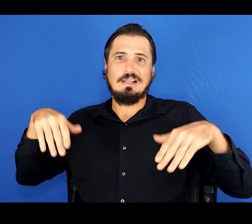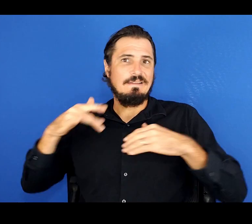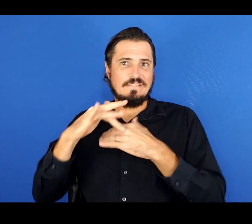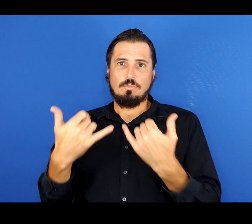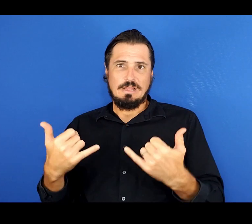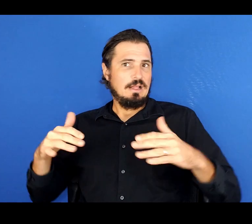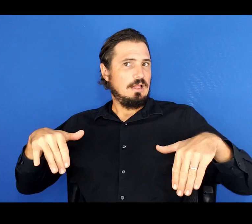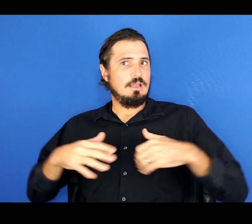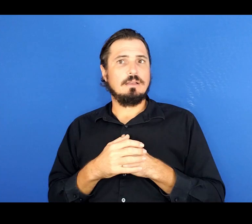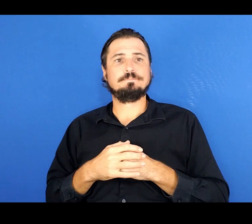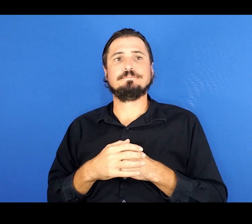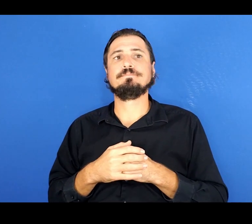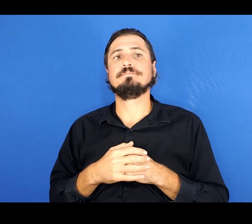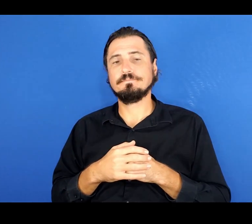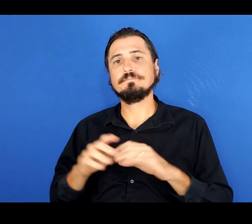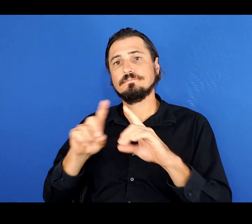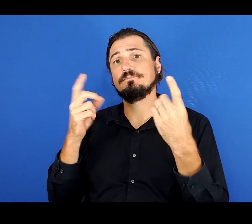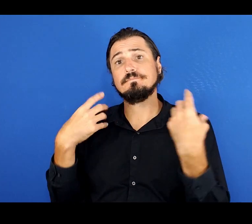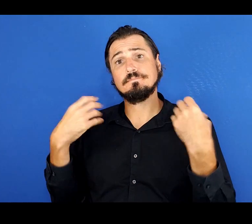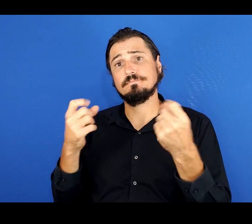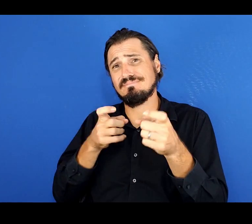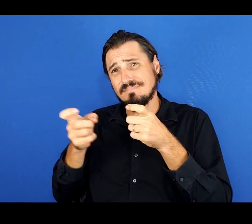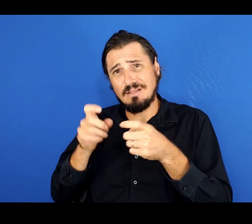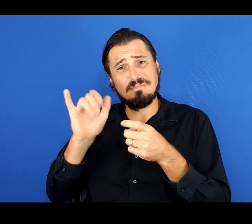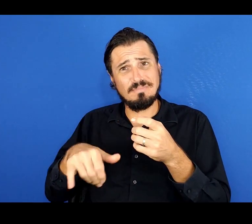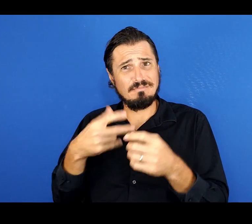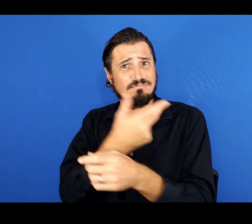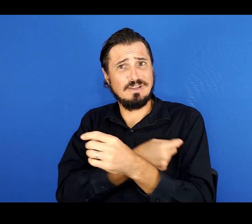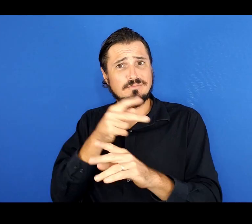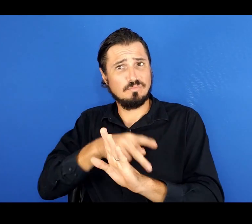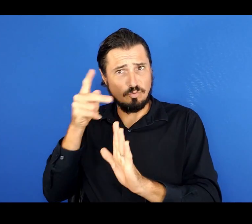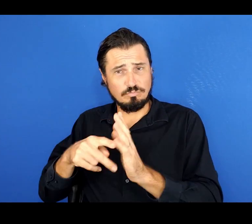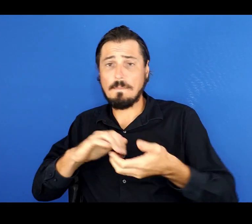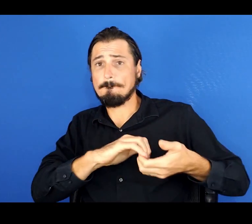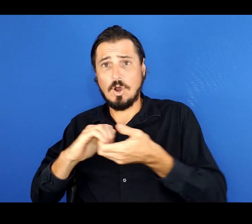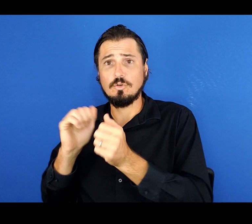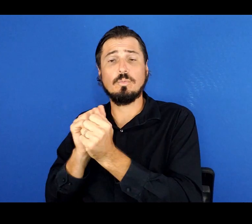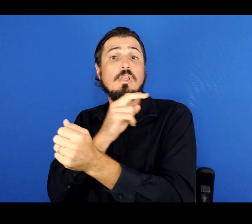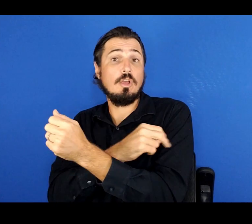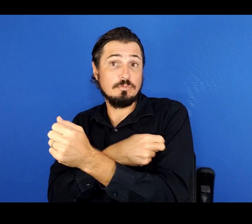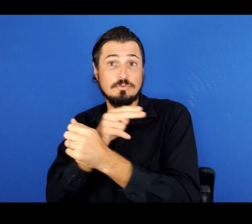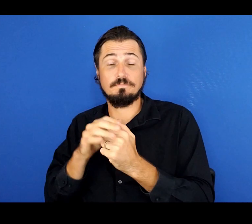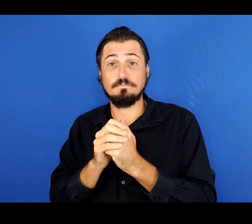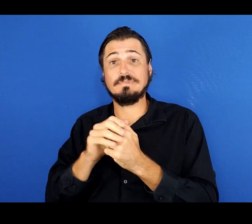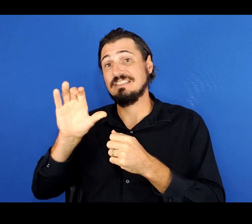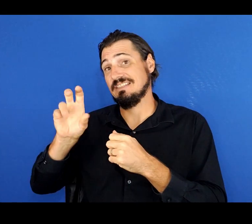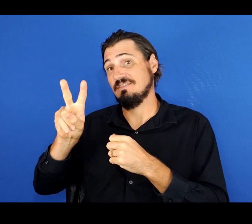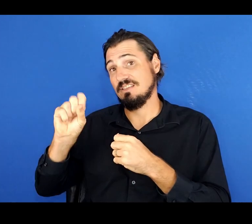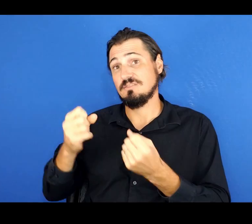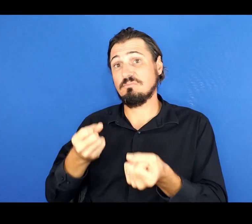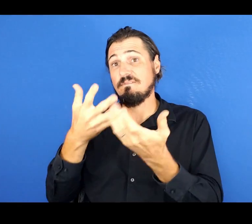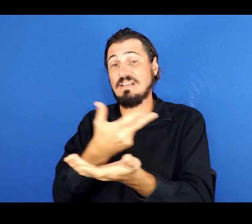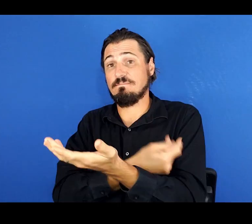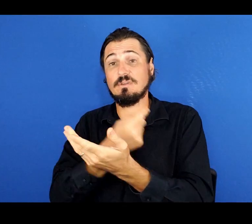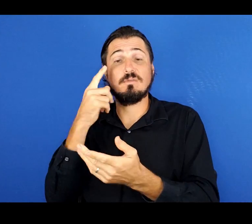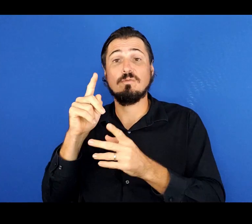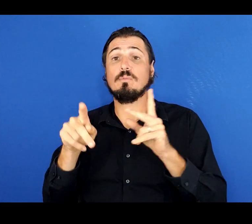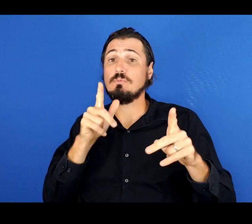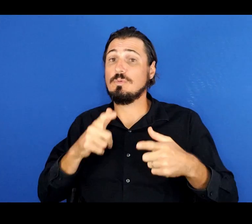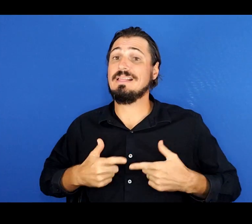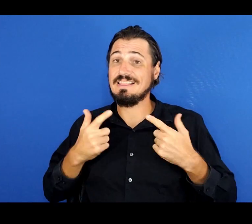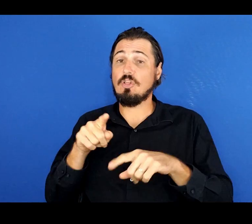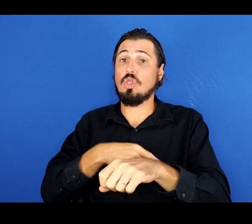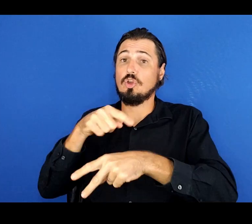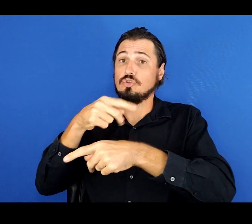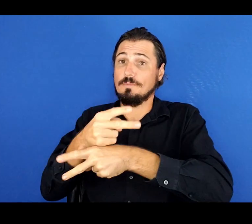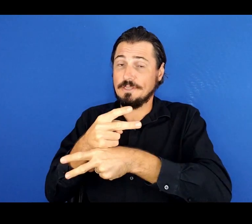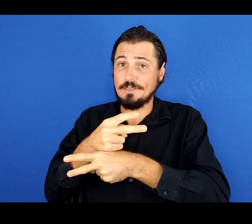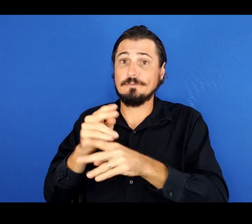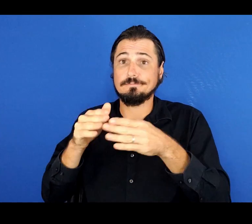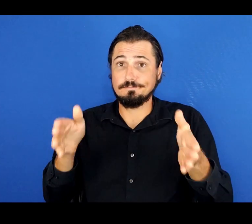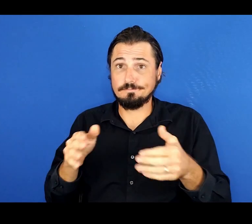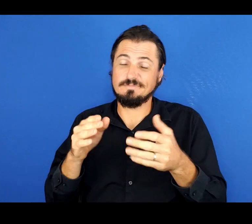The Department of Health is managing the vaccination program in partnership with our hospitals. CVS is providing vaccination to residents in long-term care facilities. Pharmacies at this time are